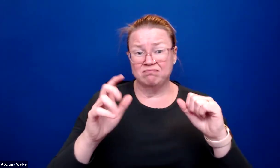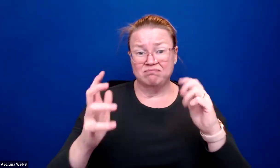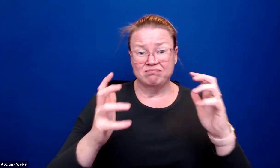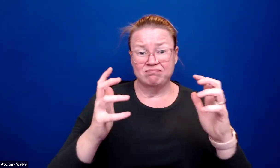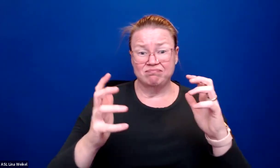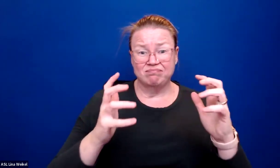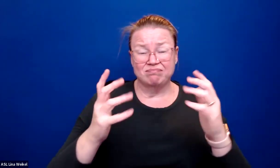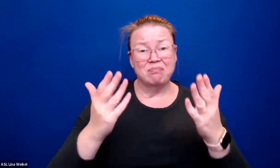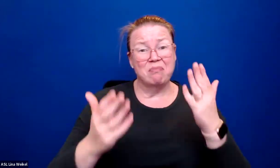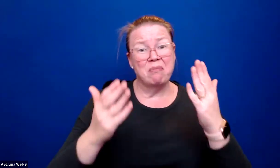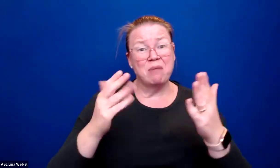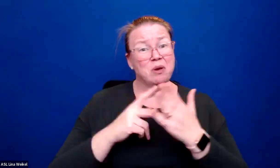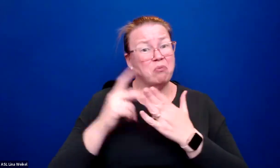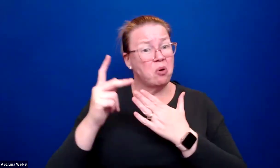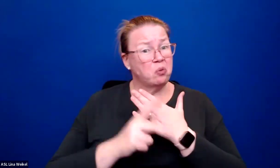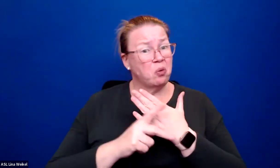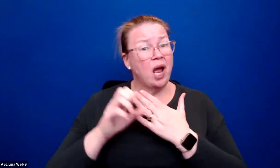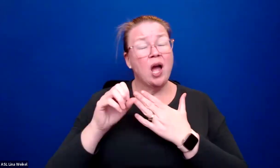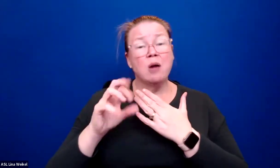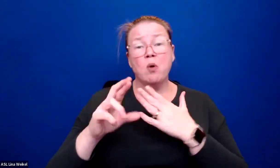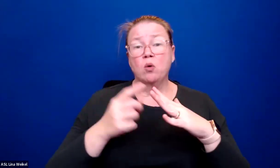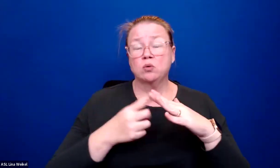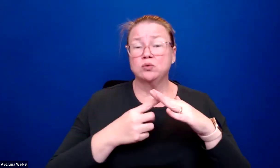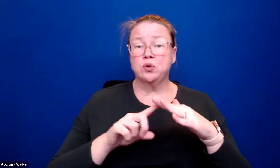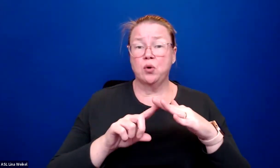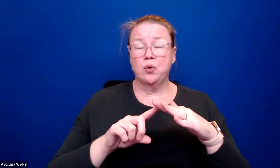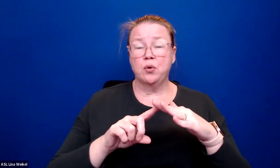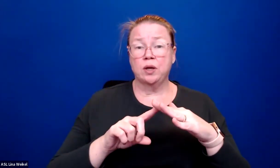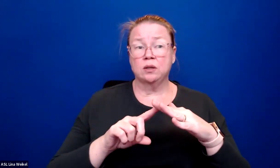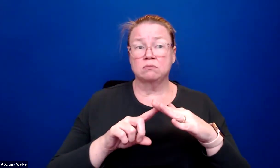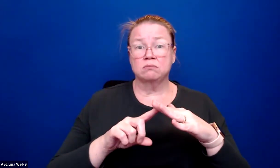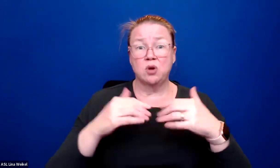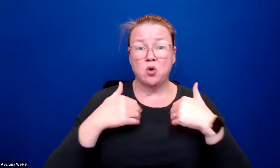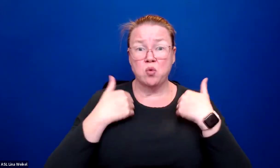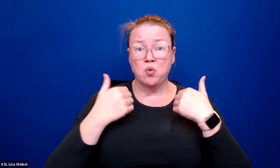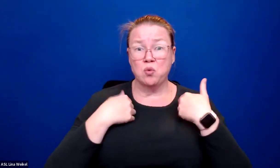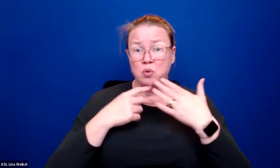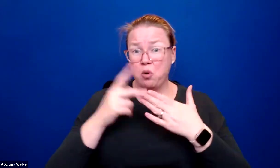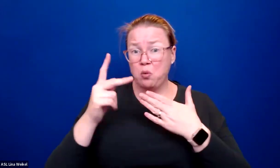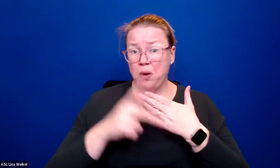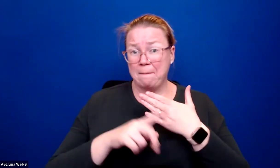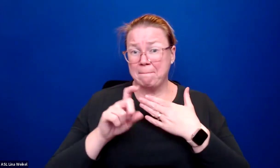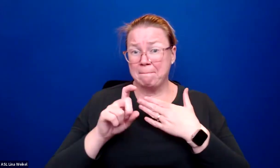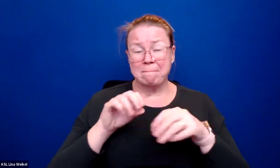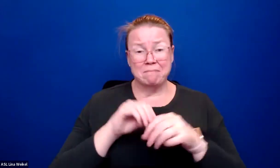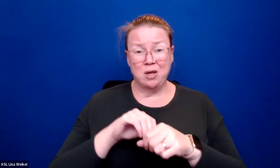Elissa w/ APRIL: Maybe programming or starting Elissa w/ APRIL: starting a youth program Elissa w/ APRIL: in your community.